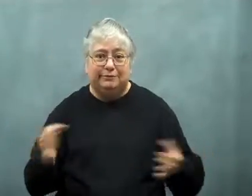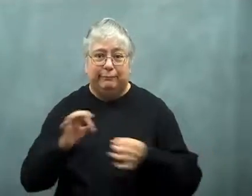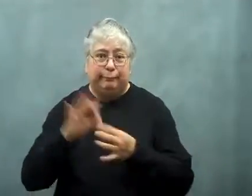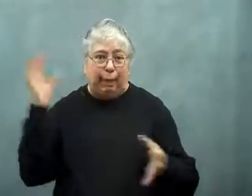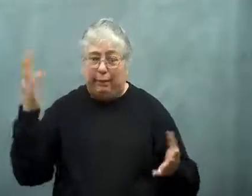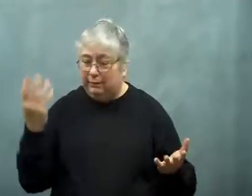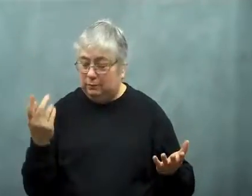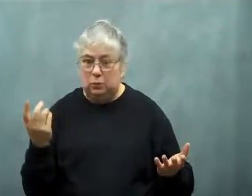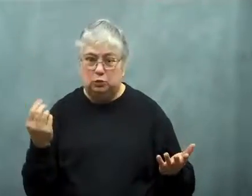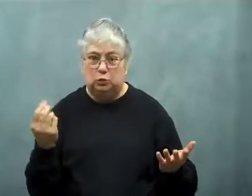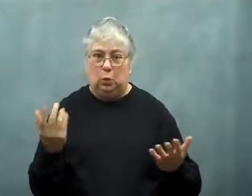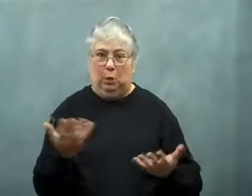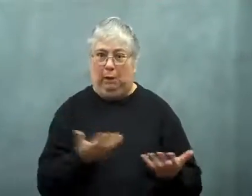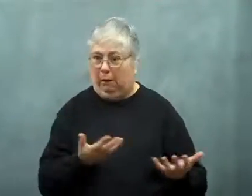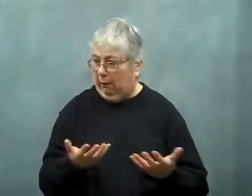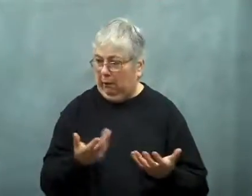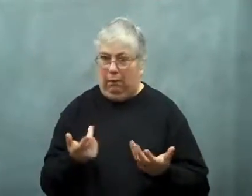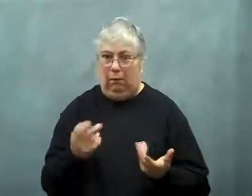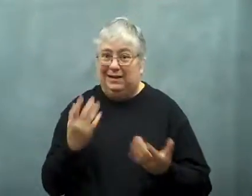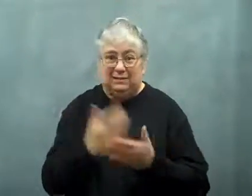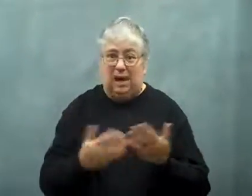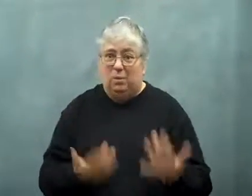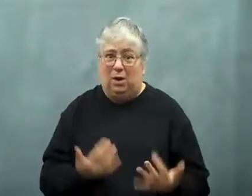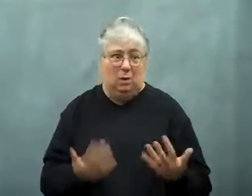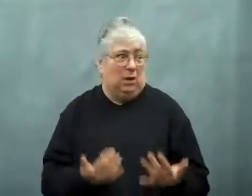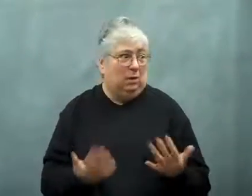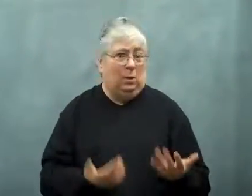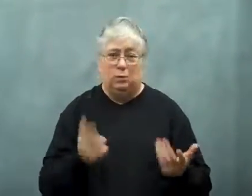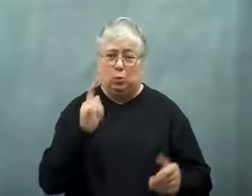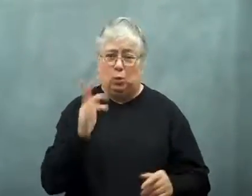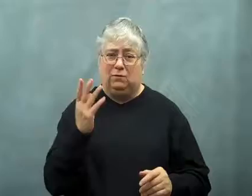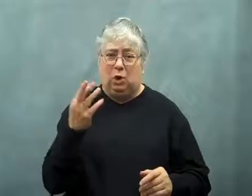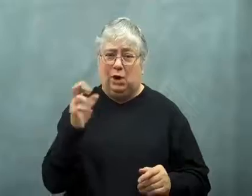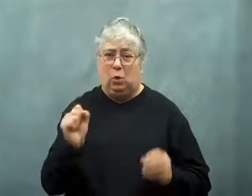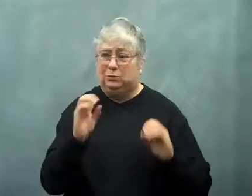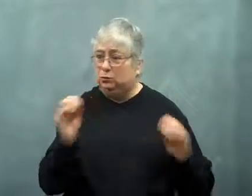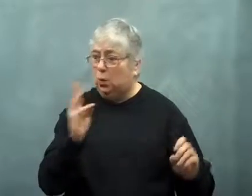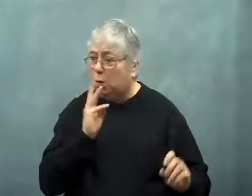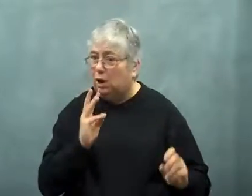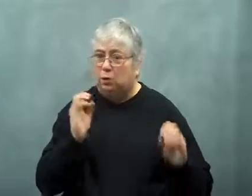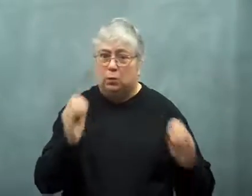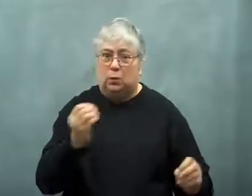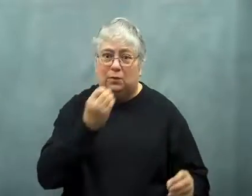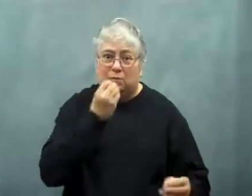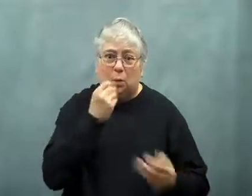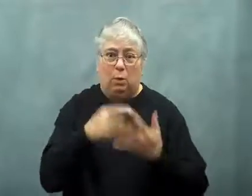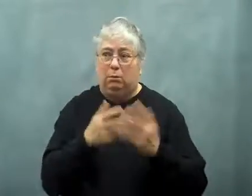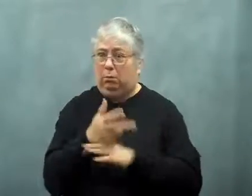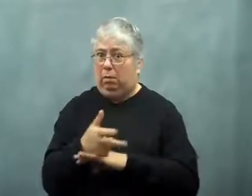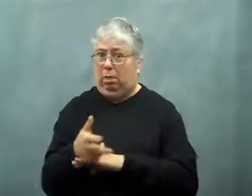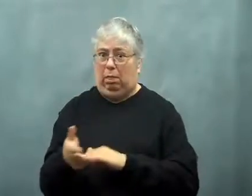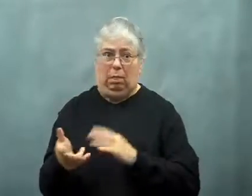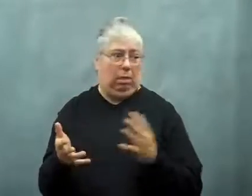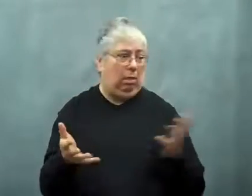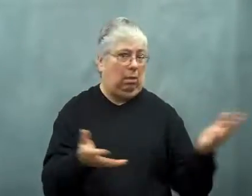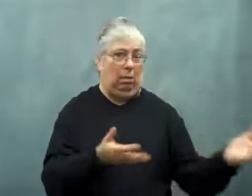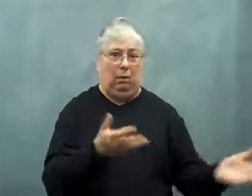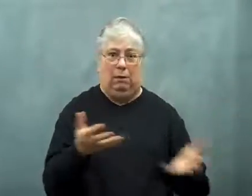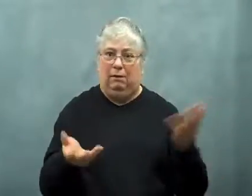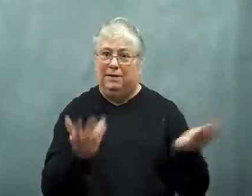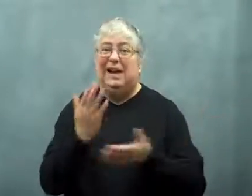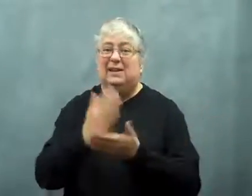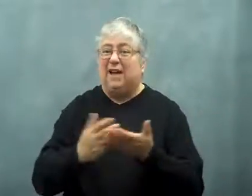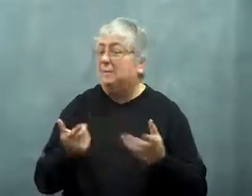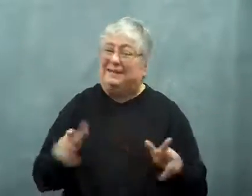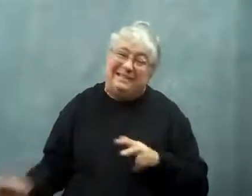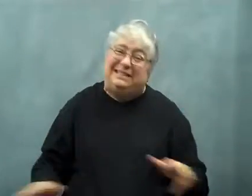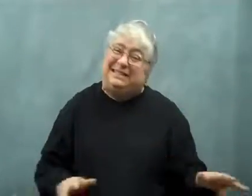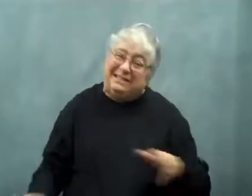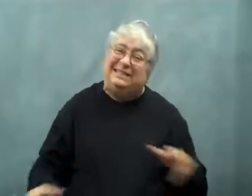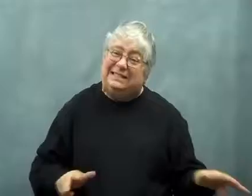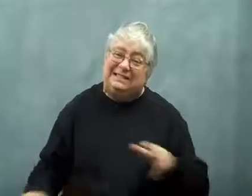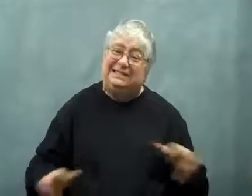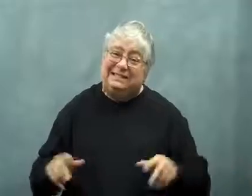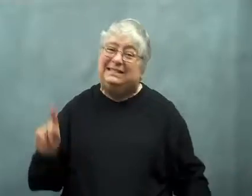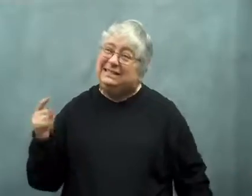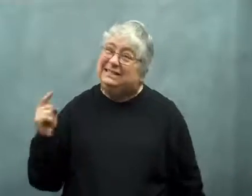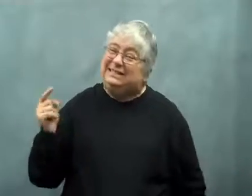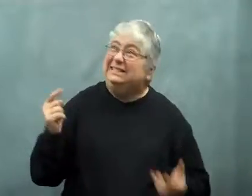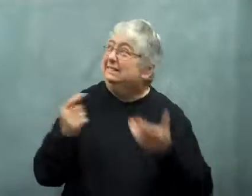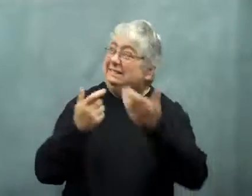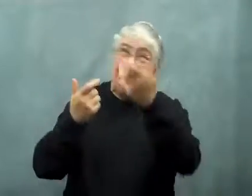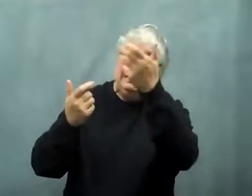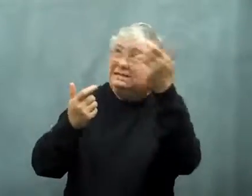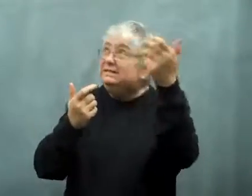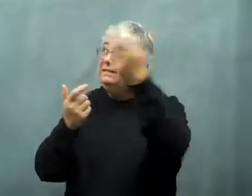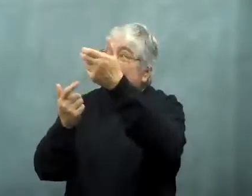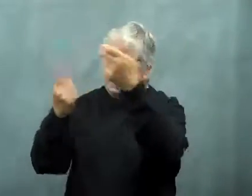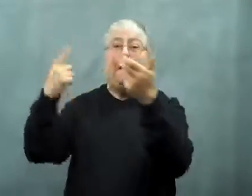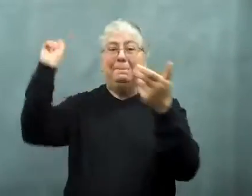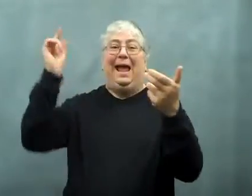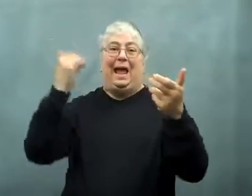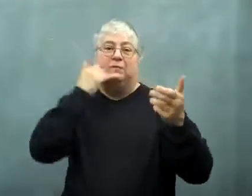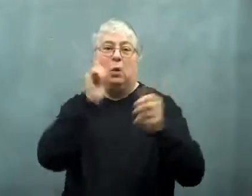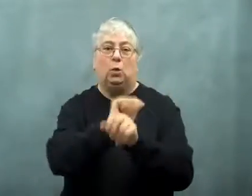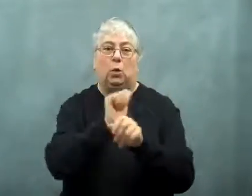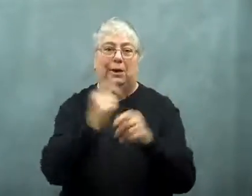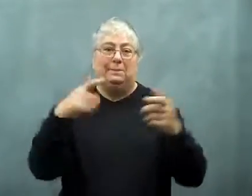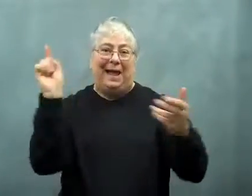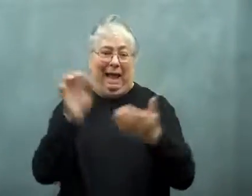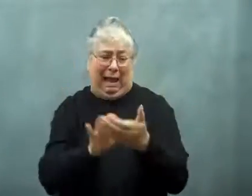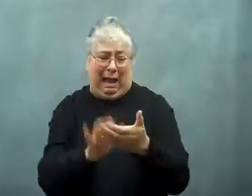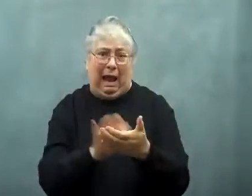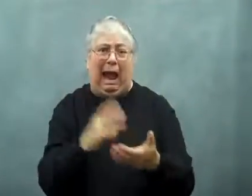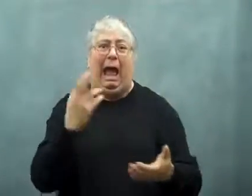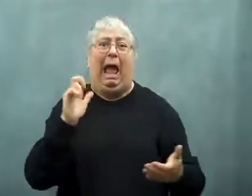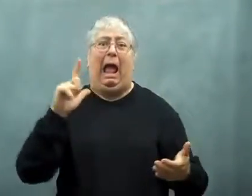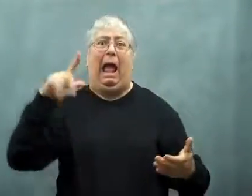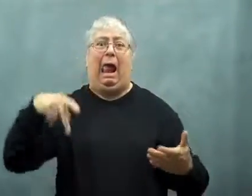People didn't know what to do. Some waited over 24 hours with no food or water.